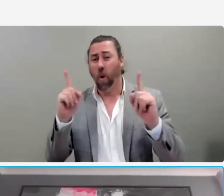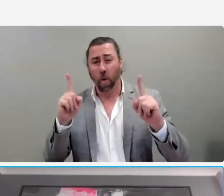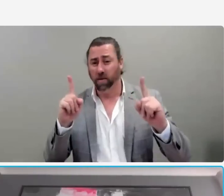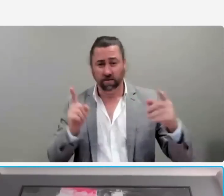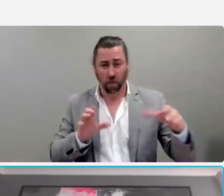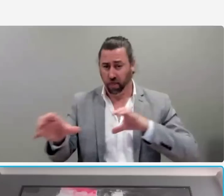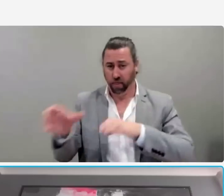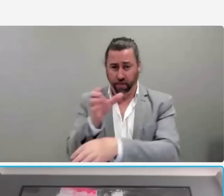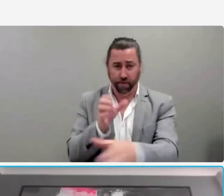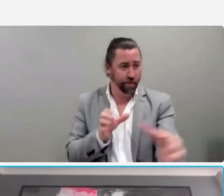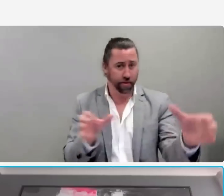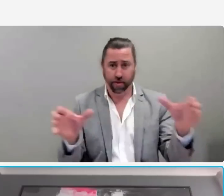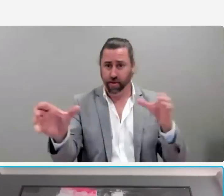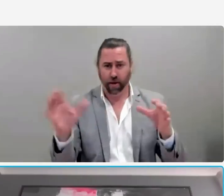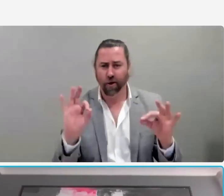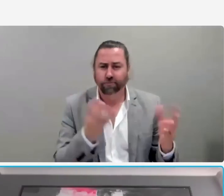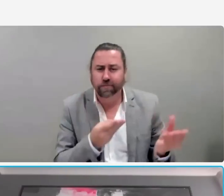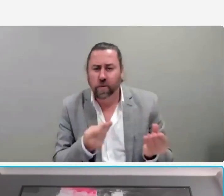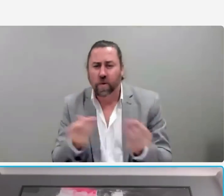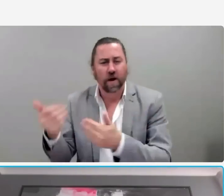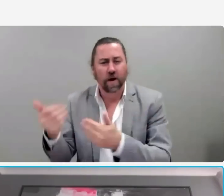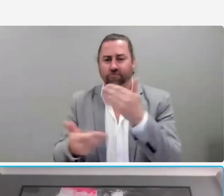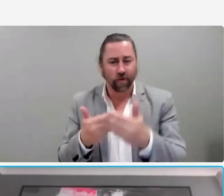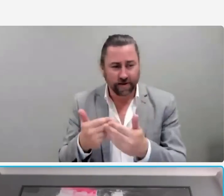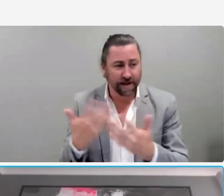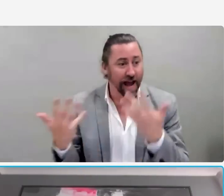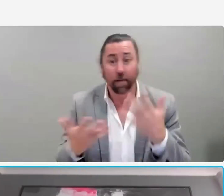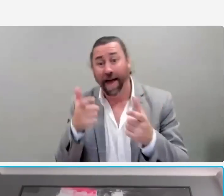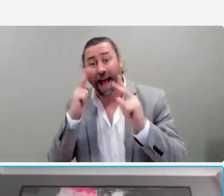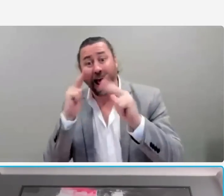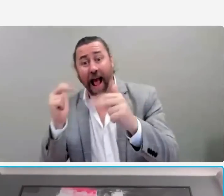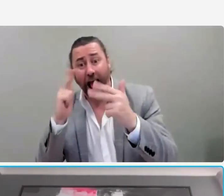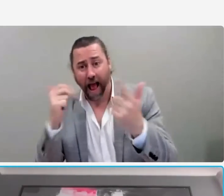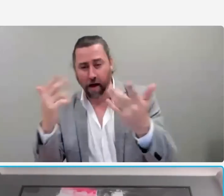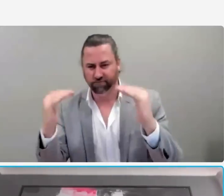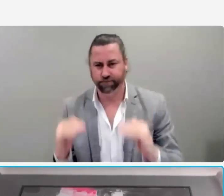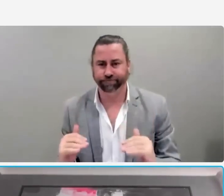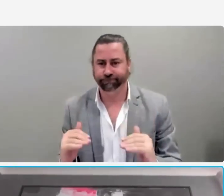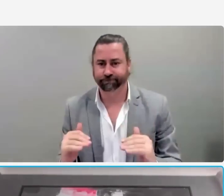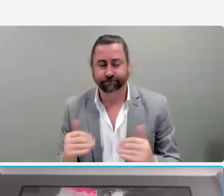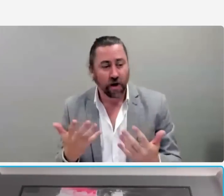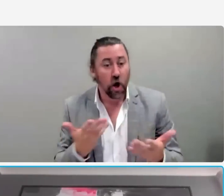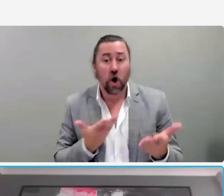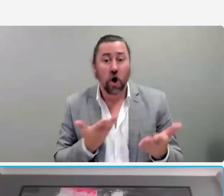extent of substandard care in aged care, a lack of information about service quality to inform consumer